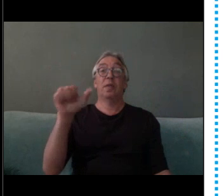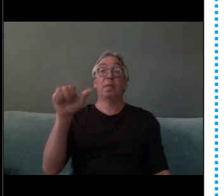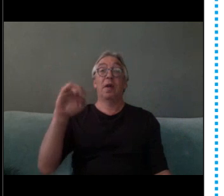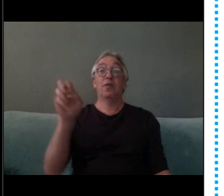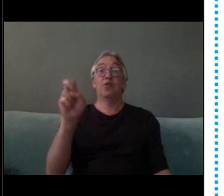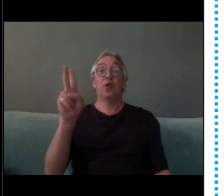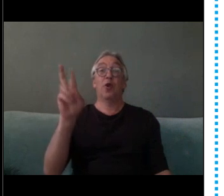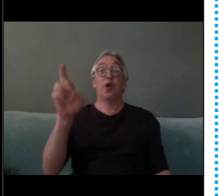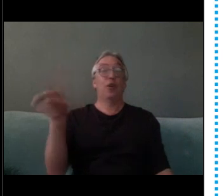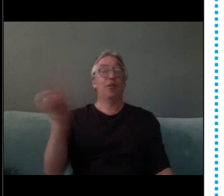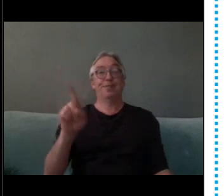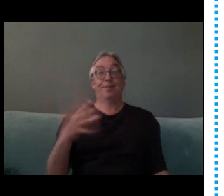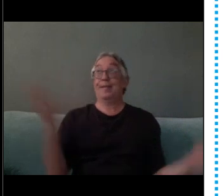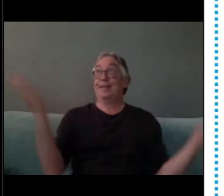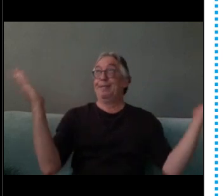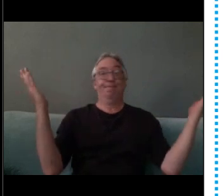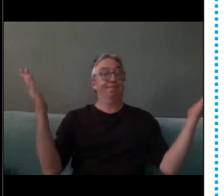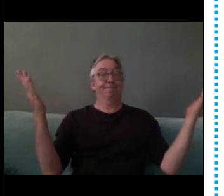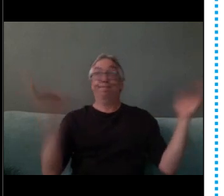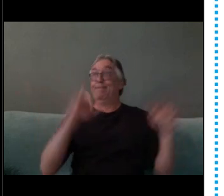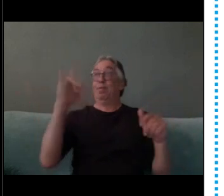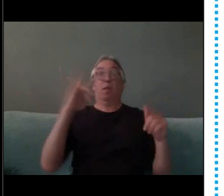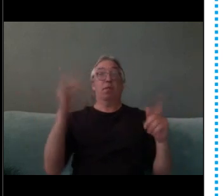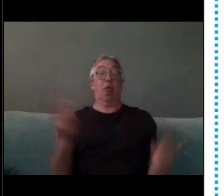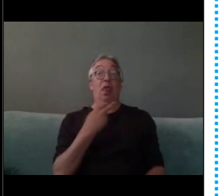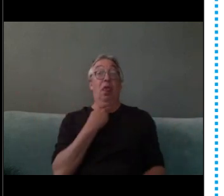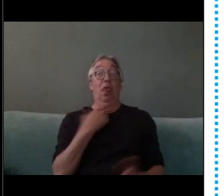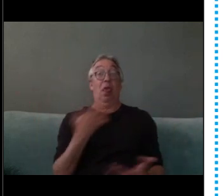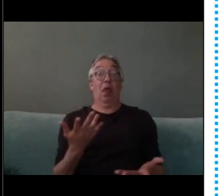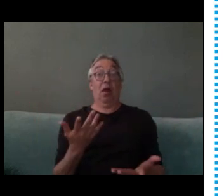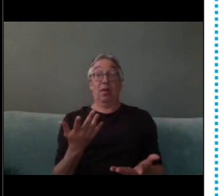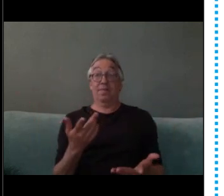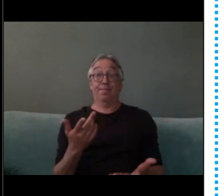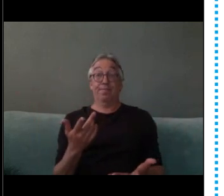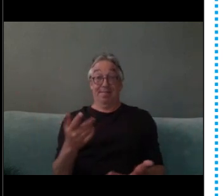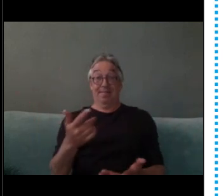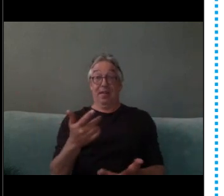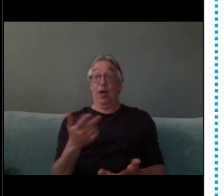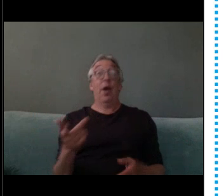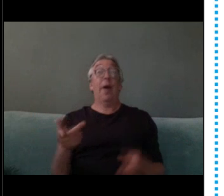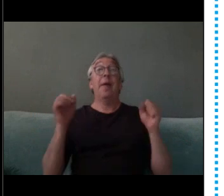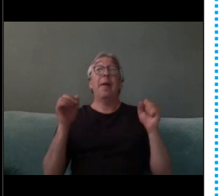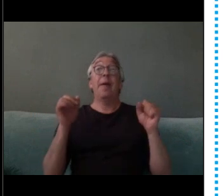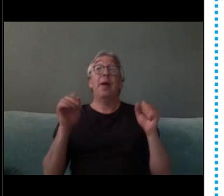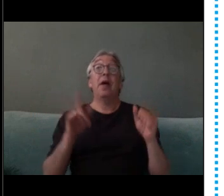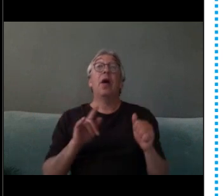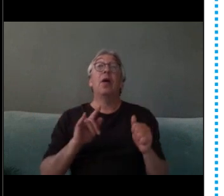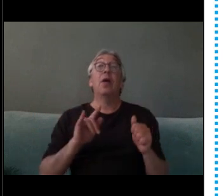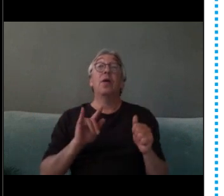and Transport Services can used them not to compensate you.